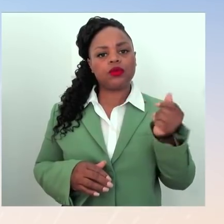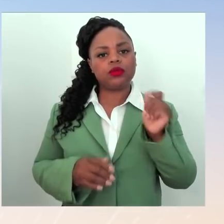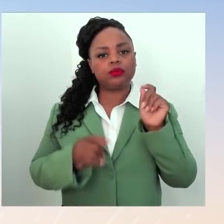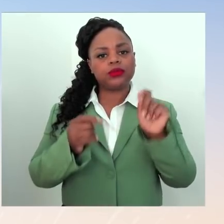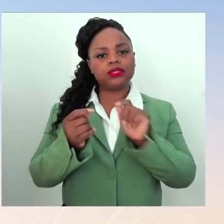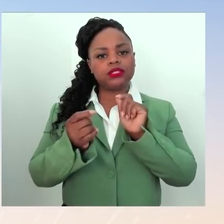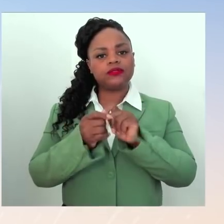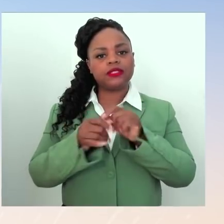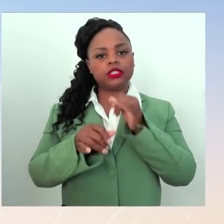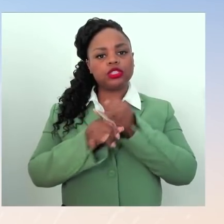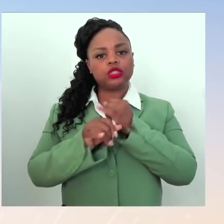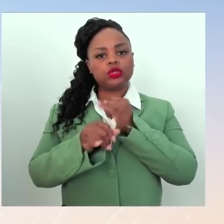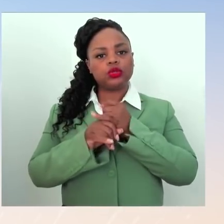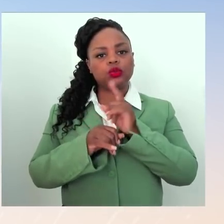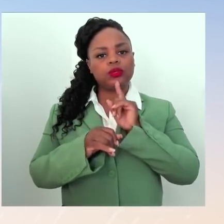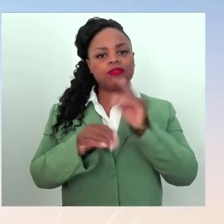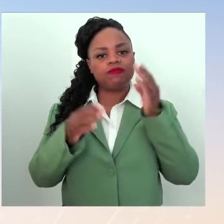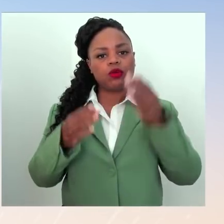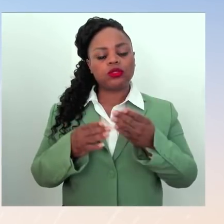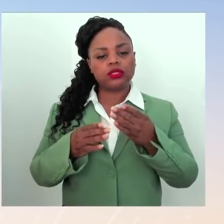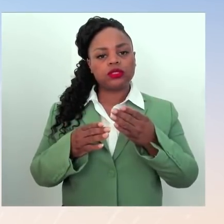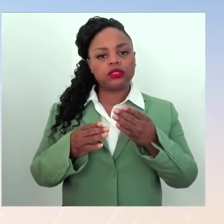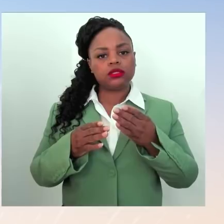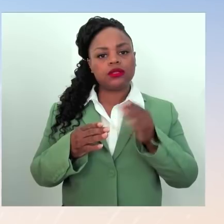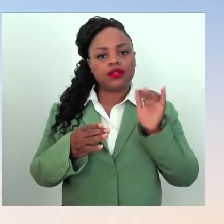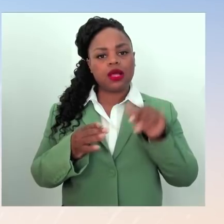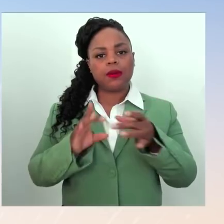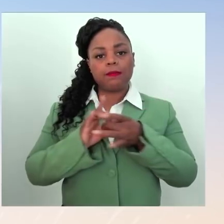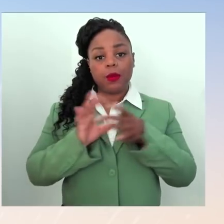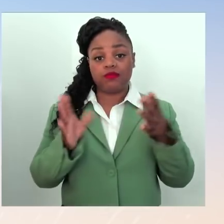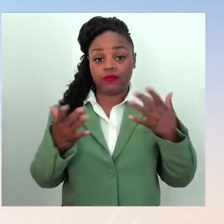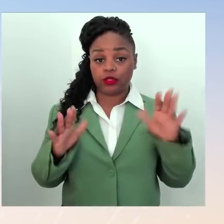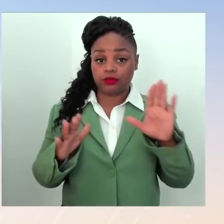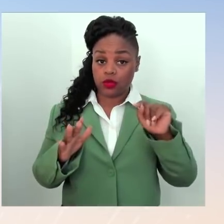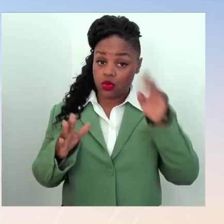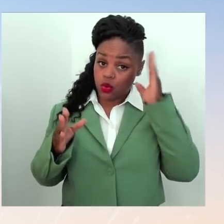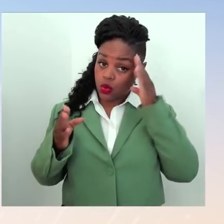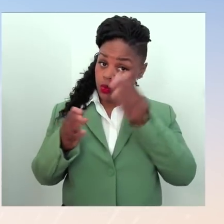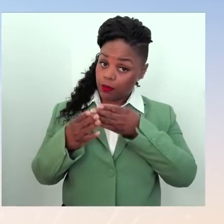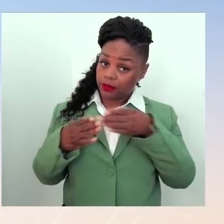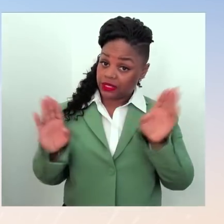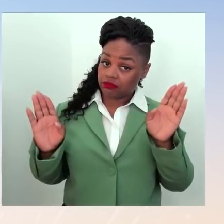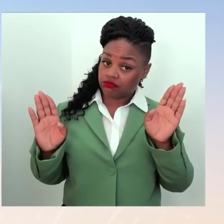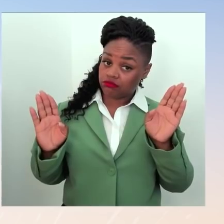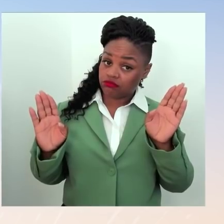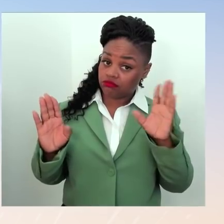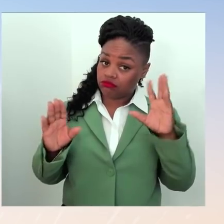But you would be open to going further? Ms. Psaki: We've never taken that off the table. The Press: Okay. The other thing I wanted to ask you about --